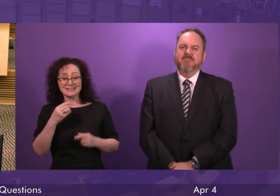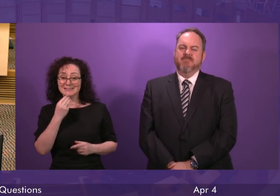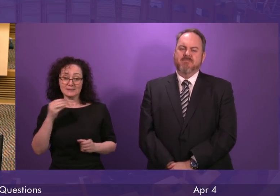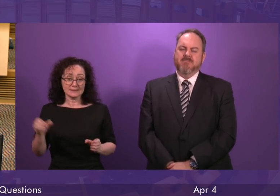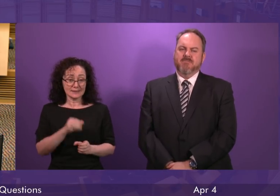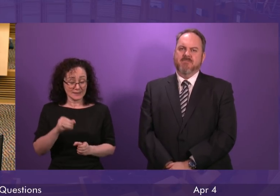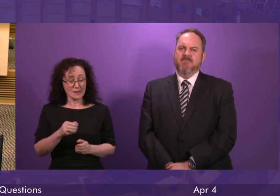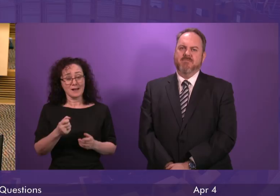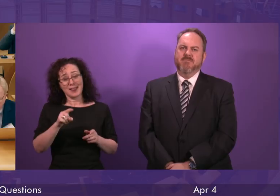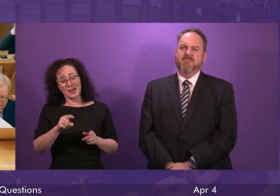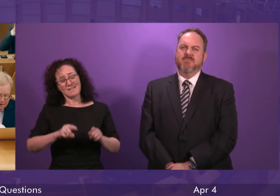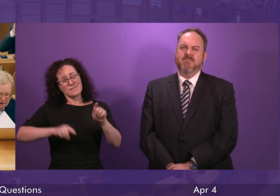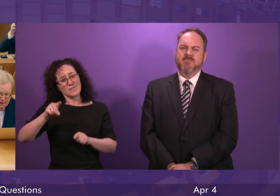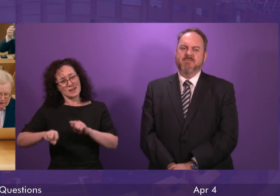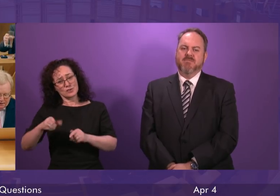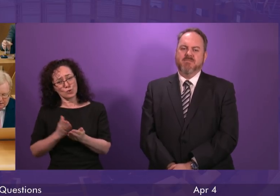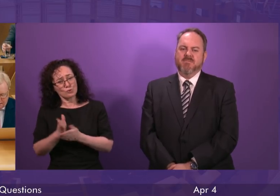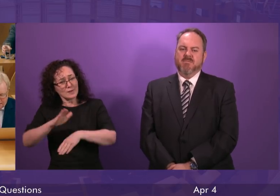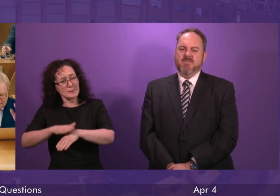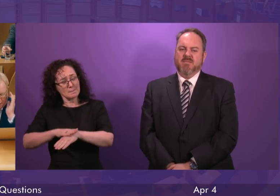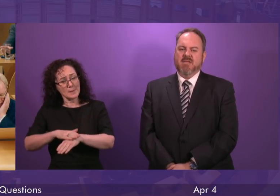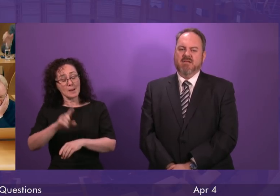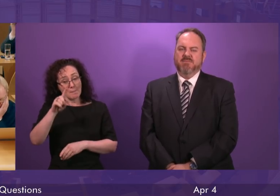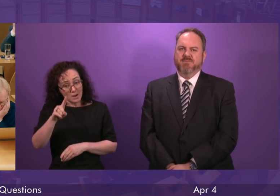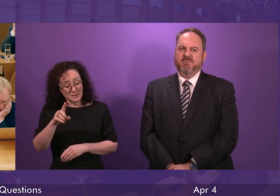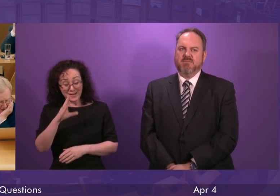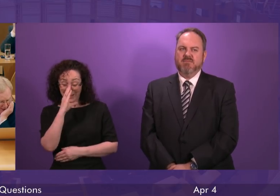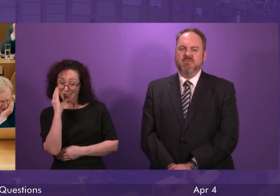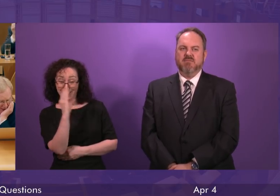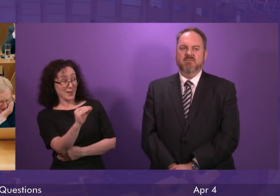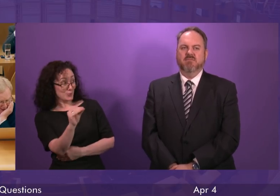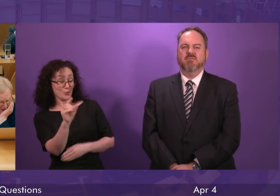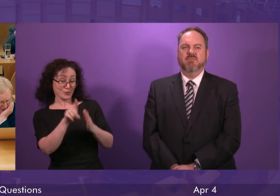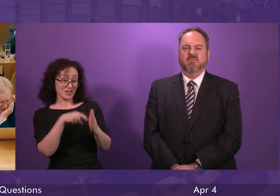that they are in will vary from time to time but, generally, vacancy numbers in our schools